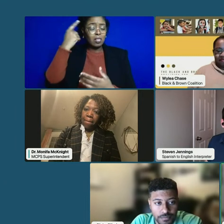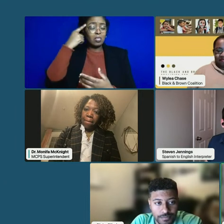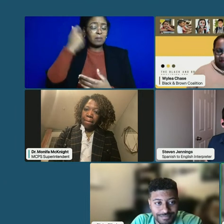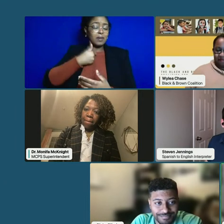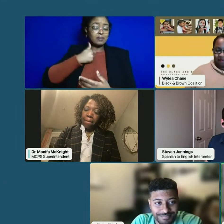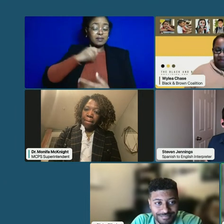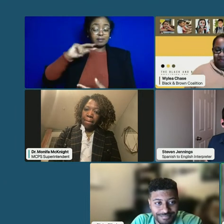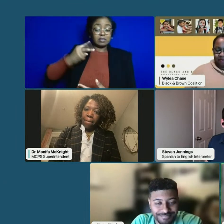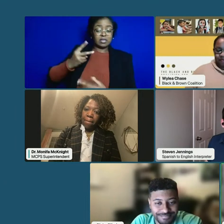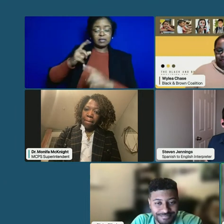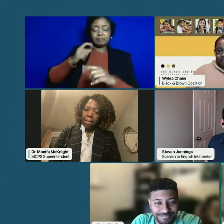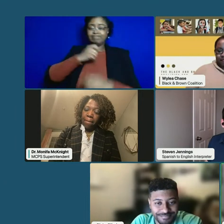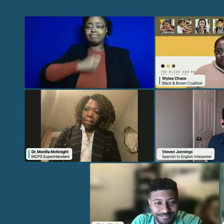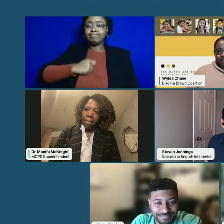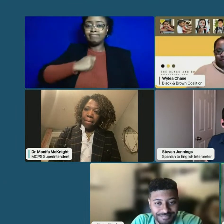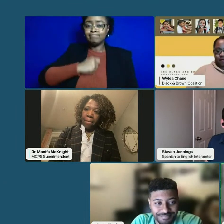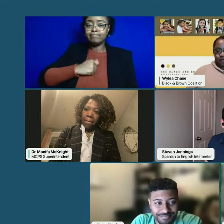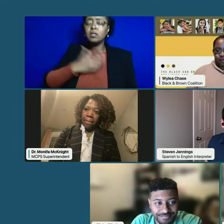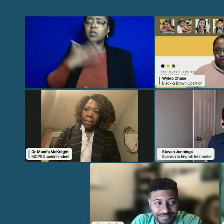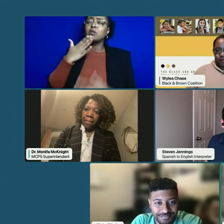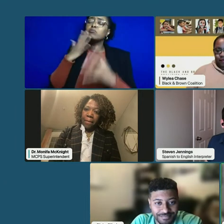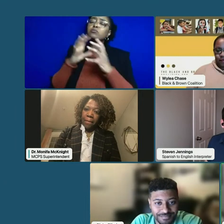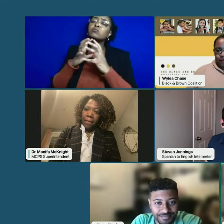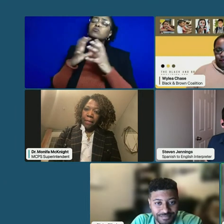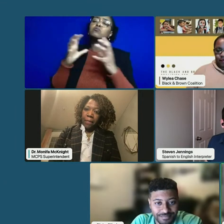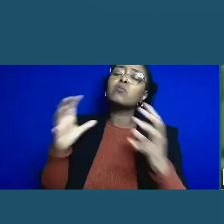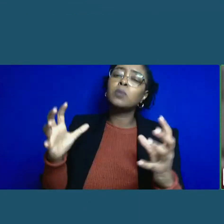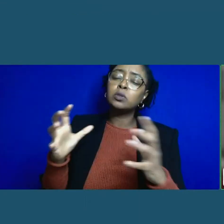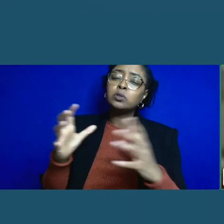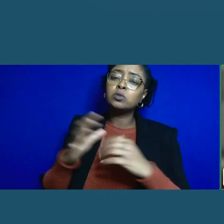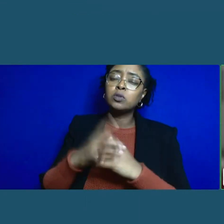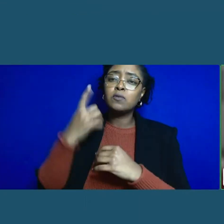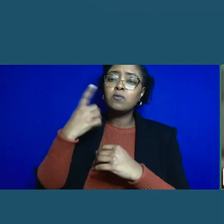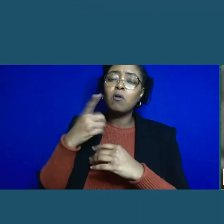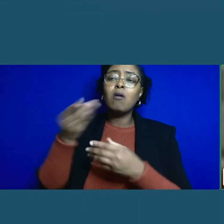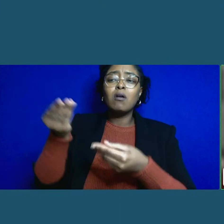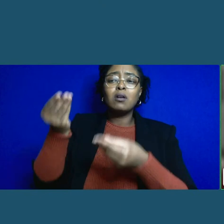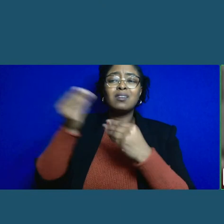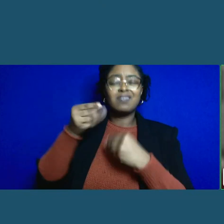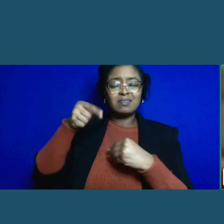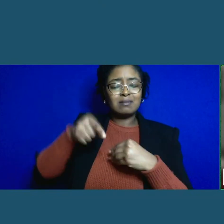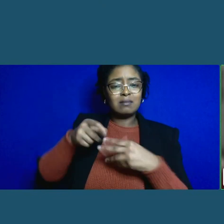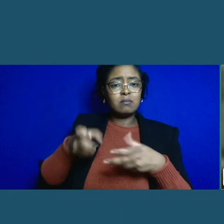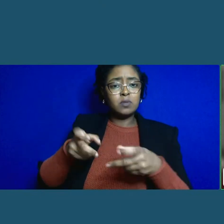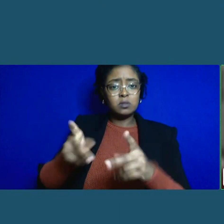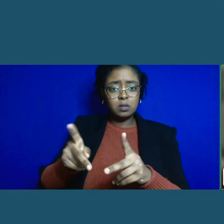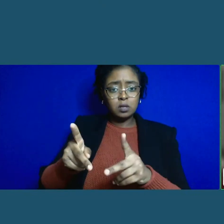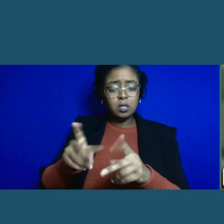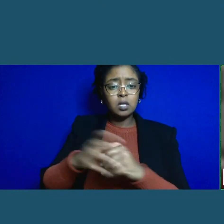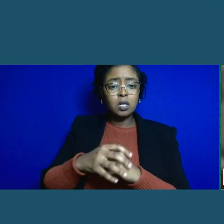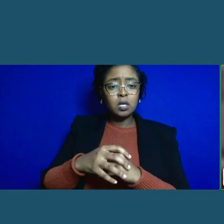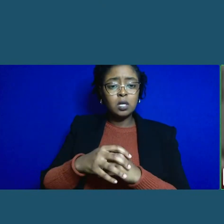reason. I don't know why I thought I was going second.